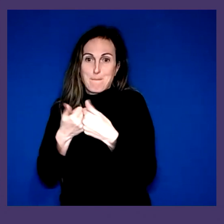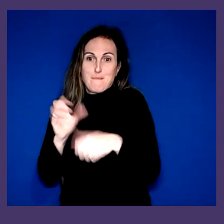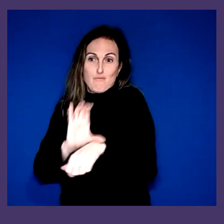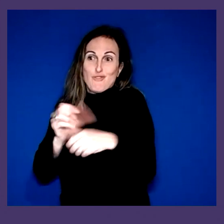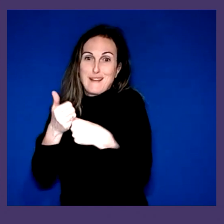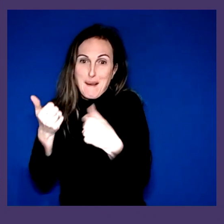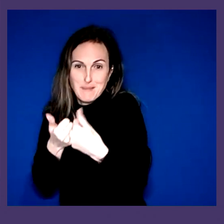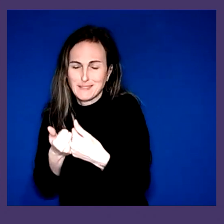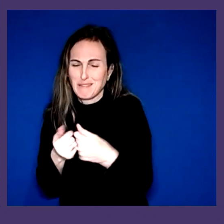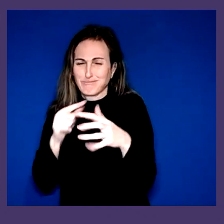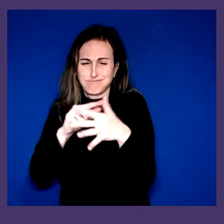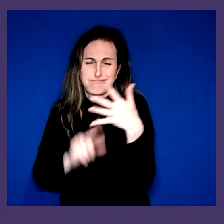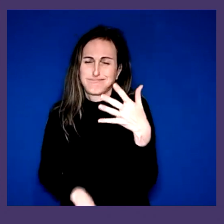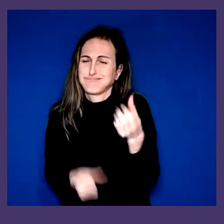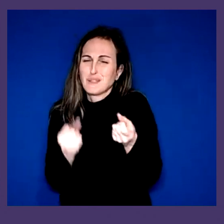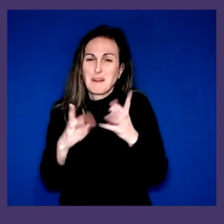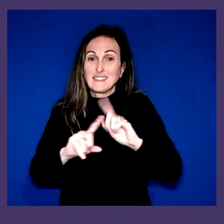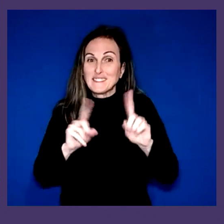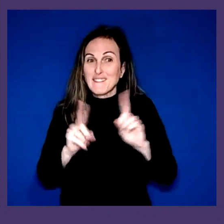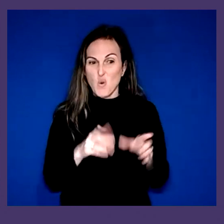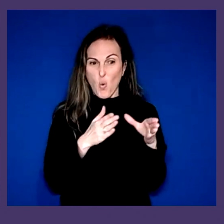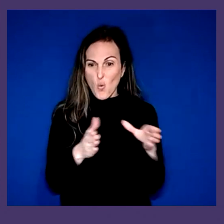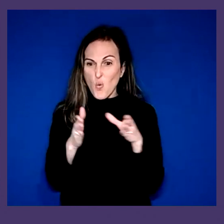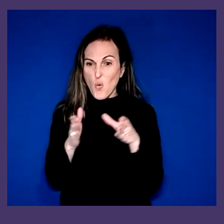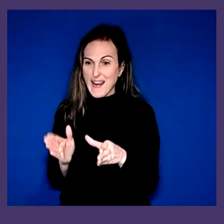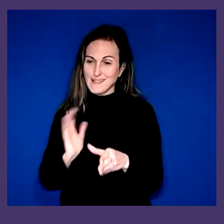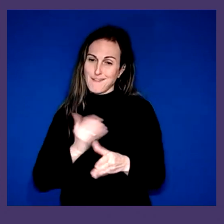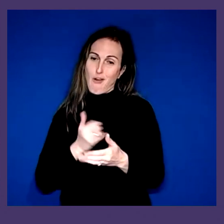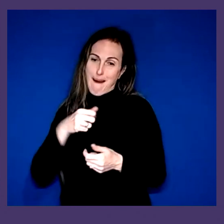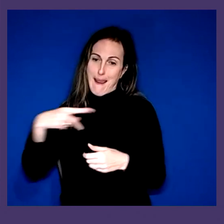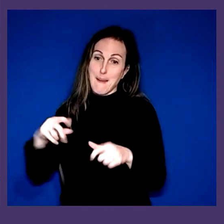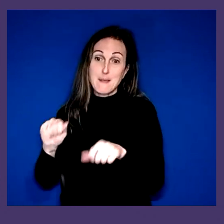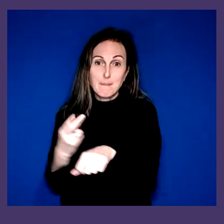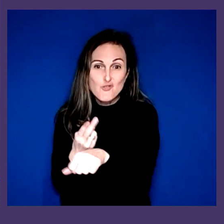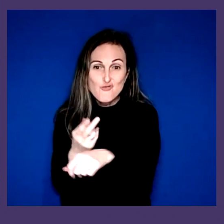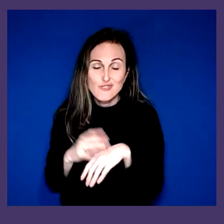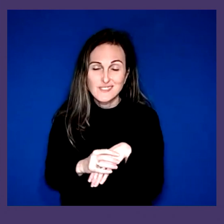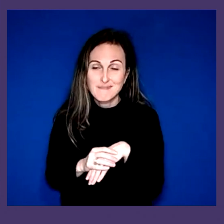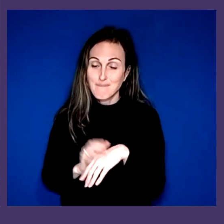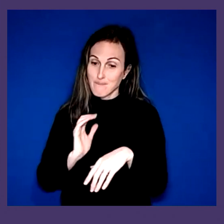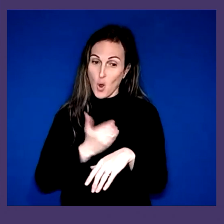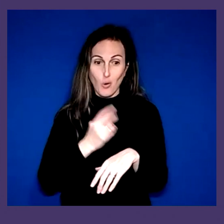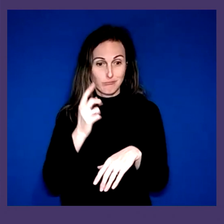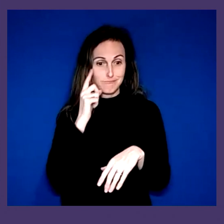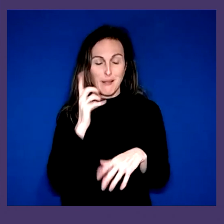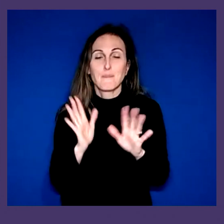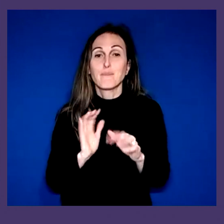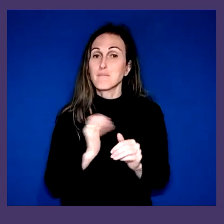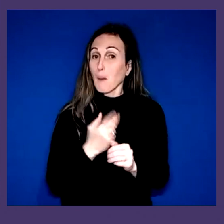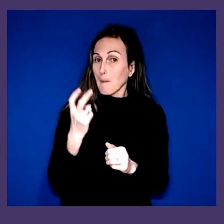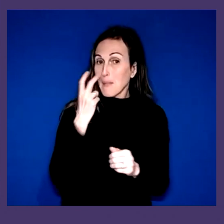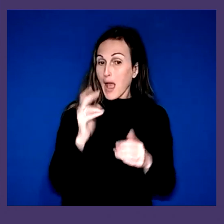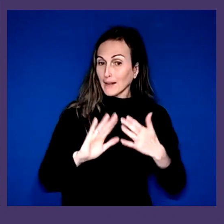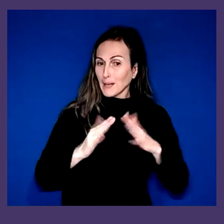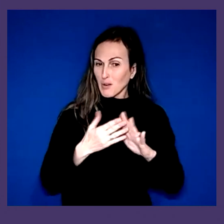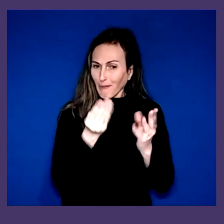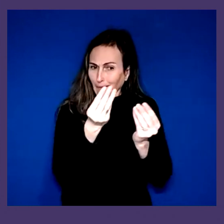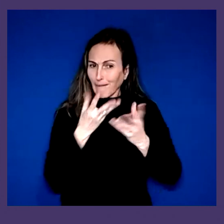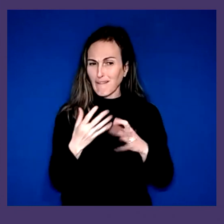What our community is telling us is that it is super important for their independence, and they're just getting on with